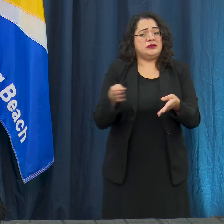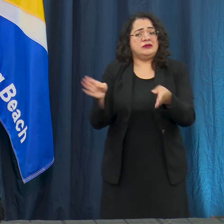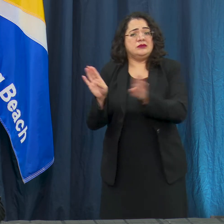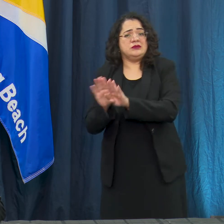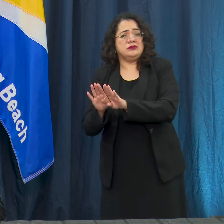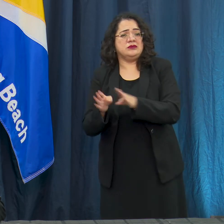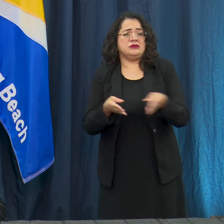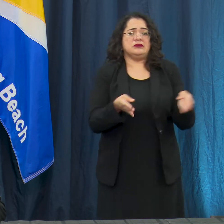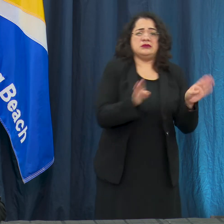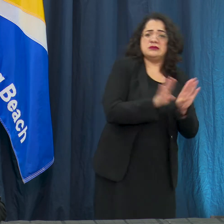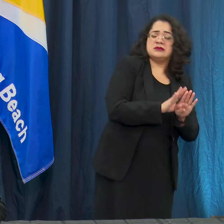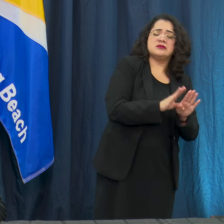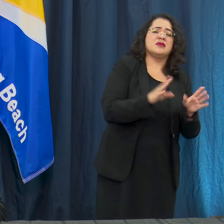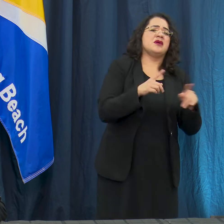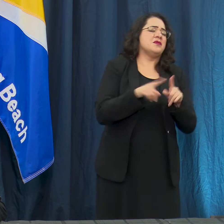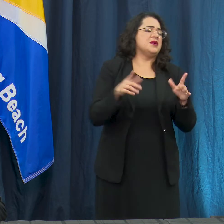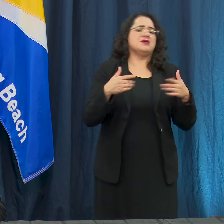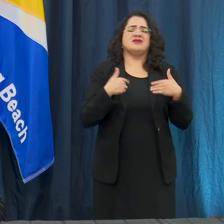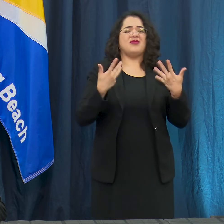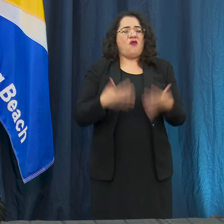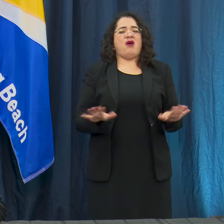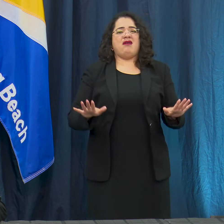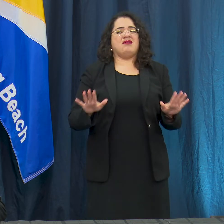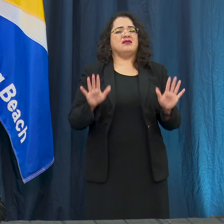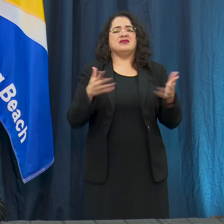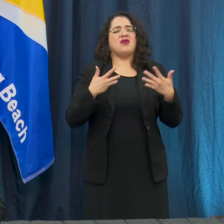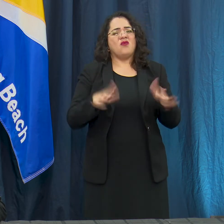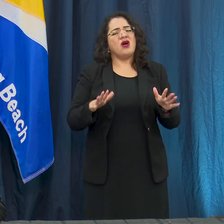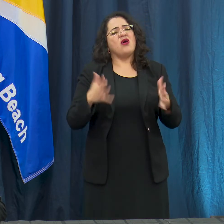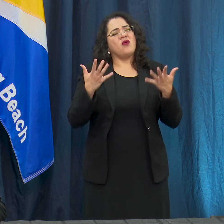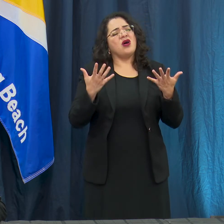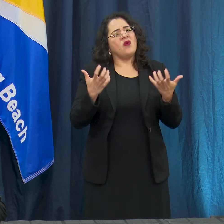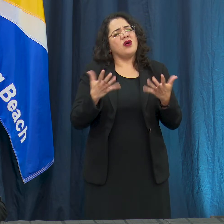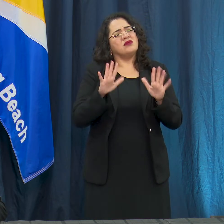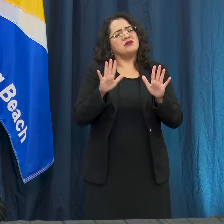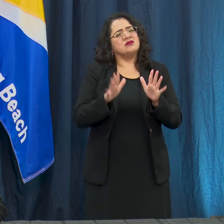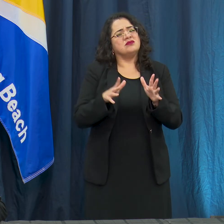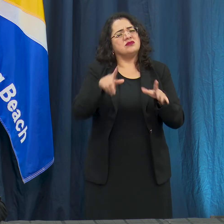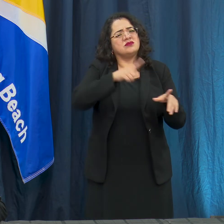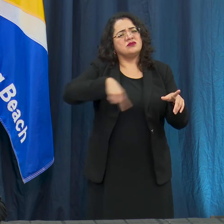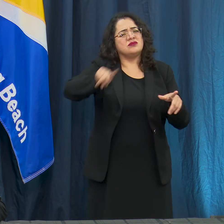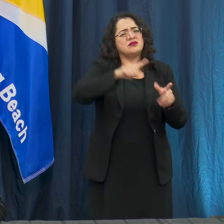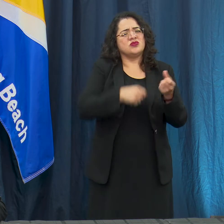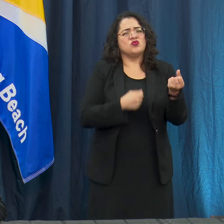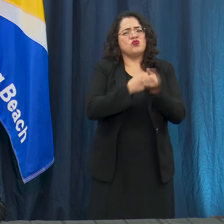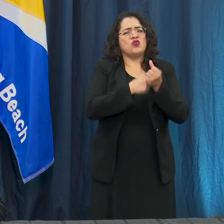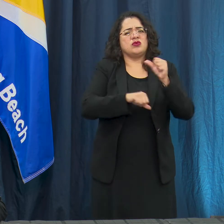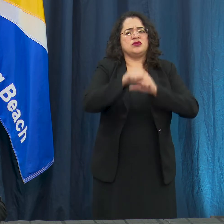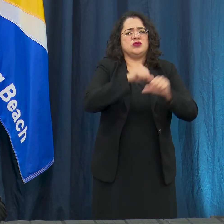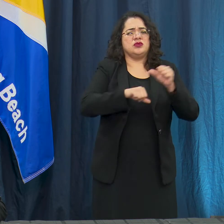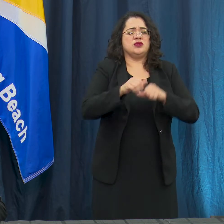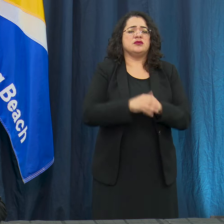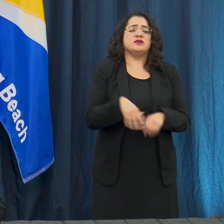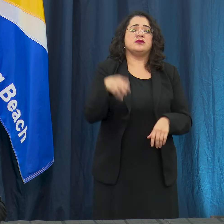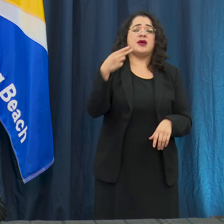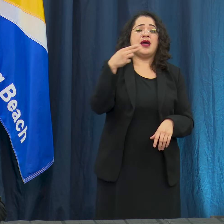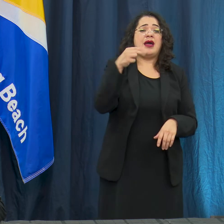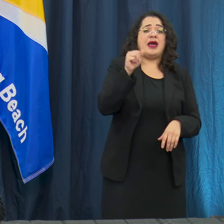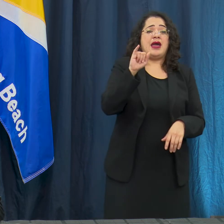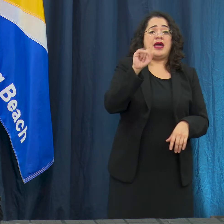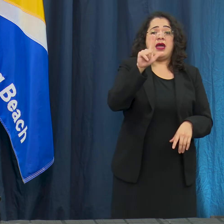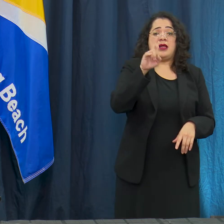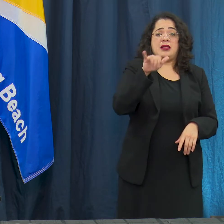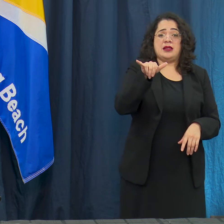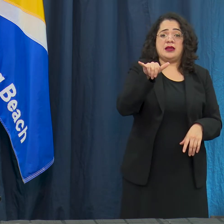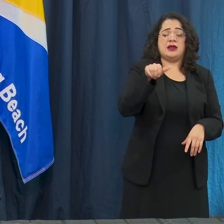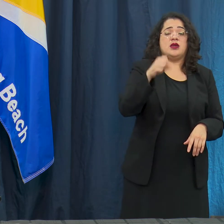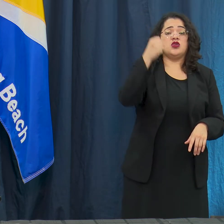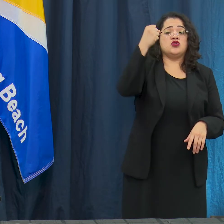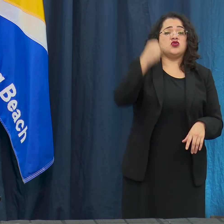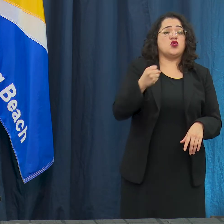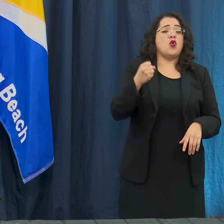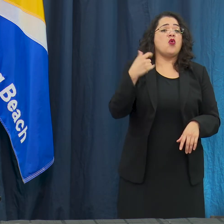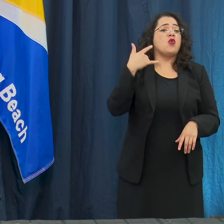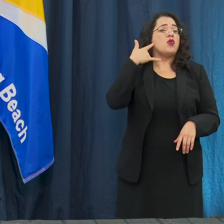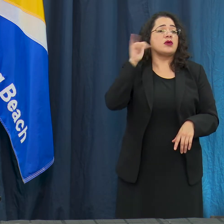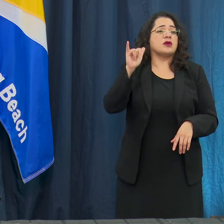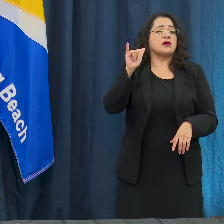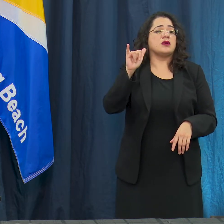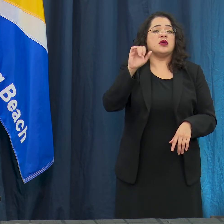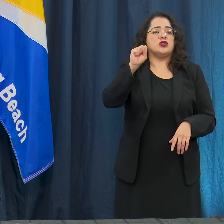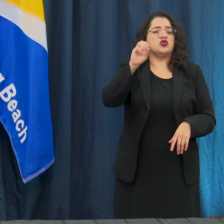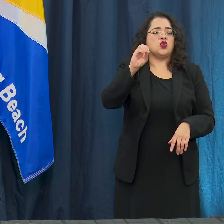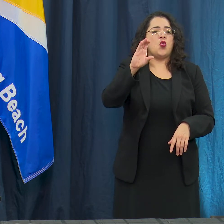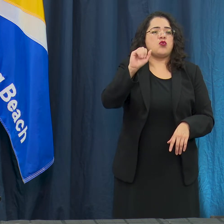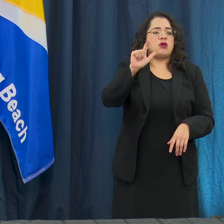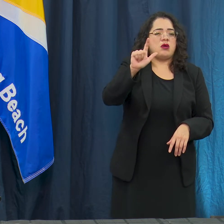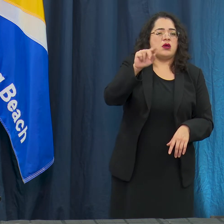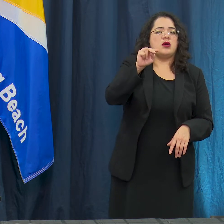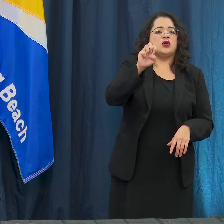that. Our next question is from Haley from SoCal News Group. Haley are you there?